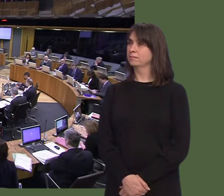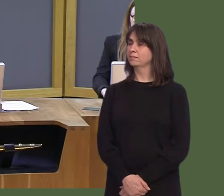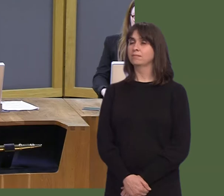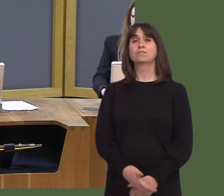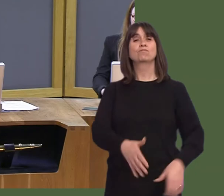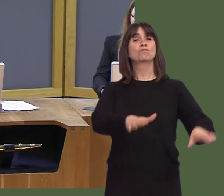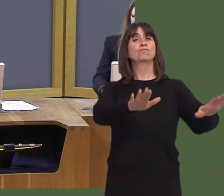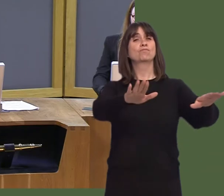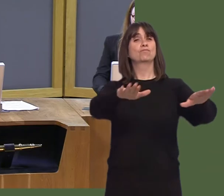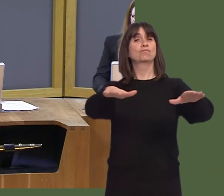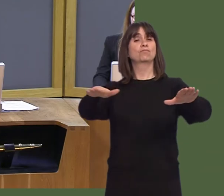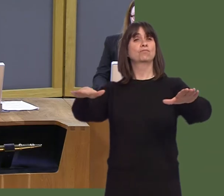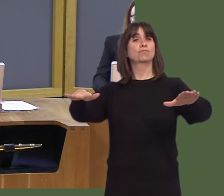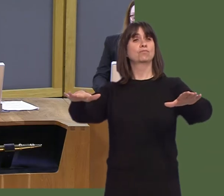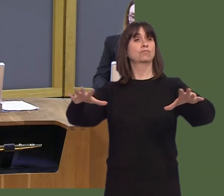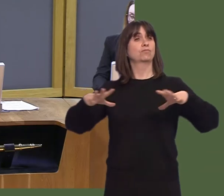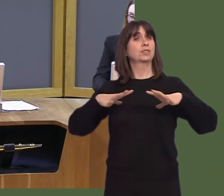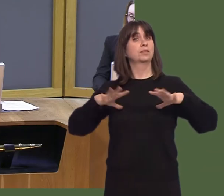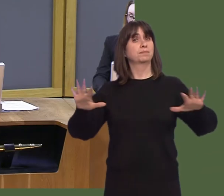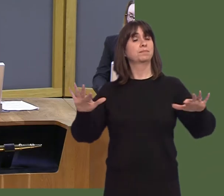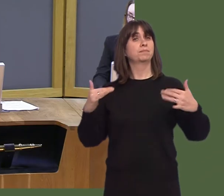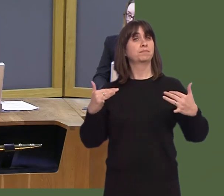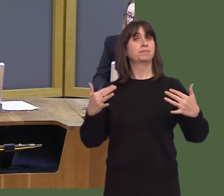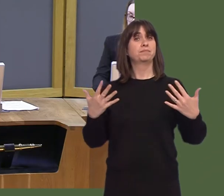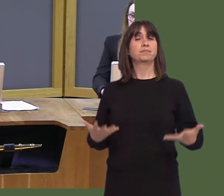FMQ_English Y Llywydd / The Llywydd: And so the first